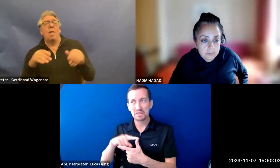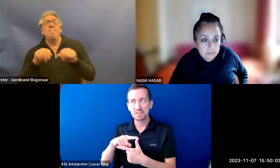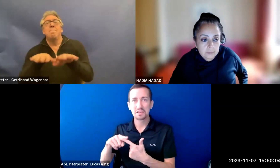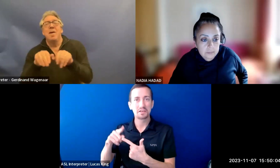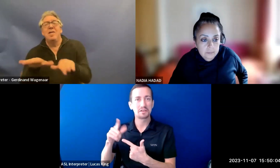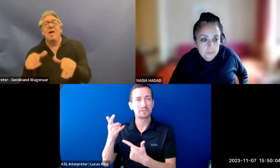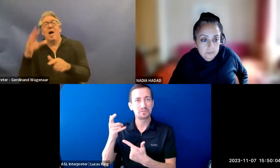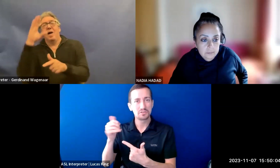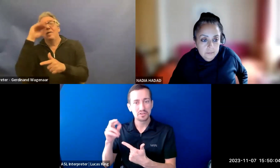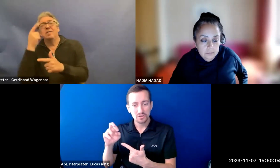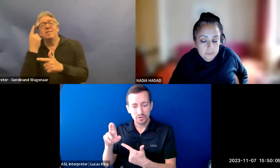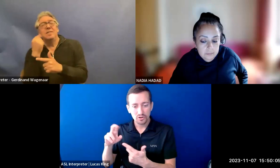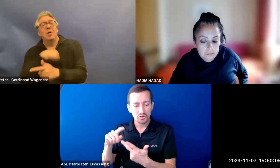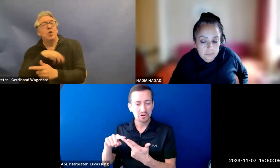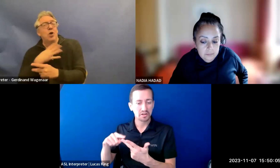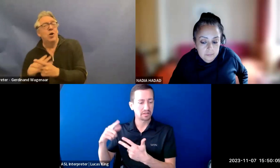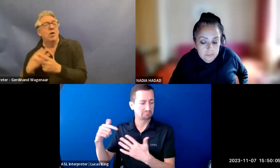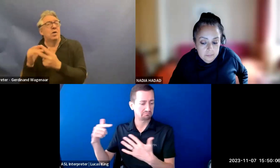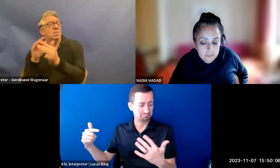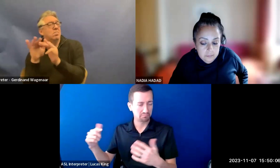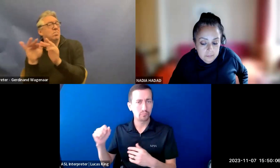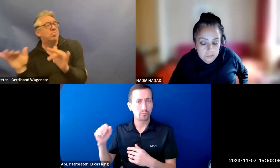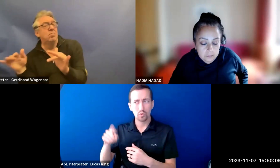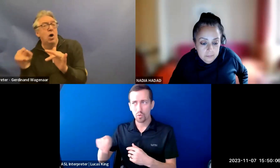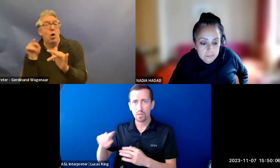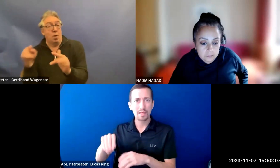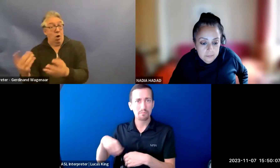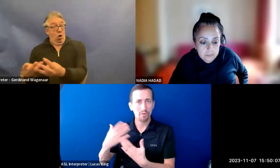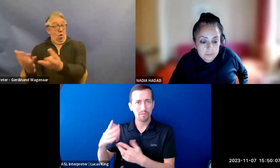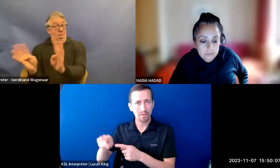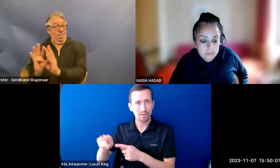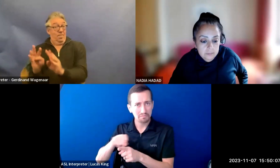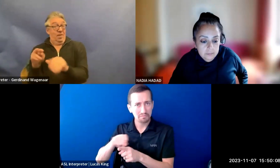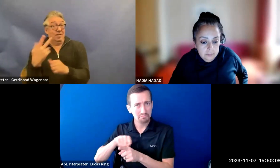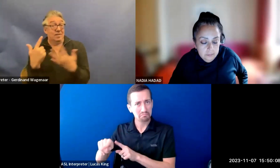So they can give specialized view and report on what is going on